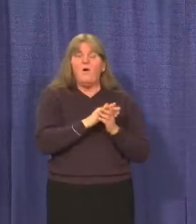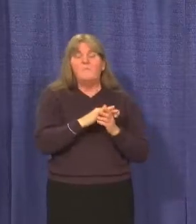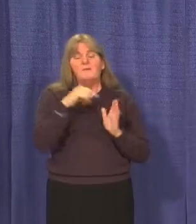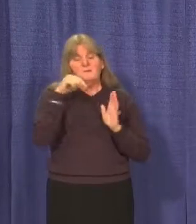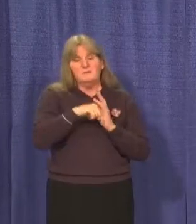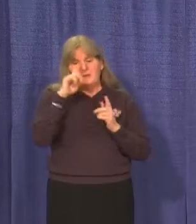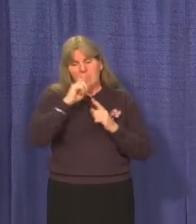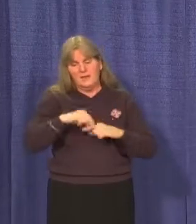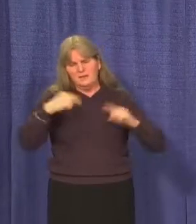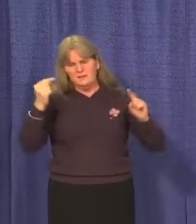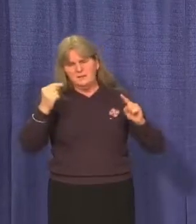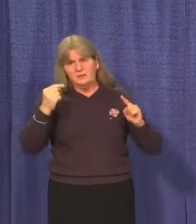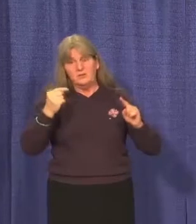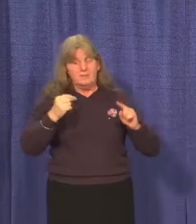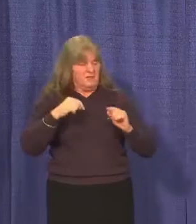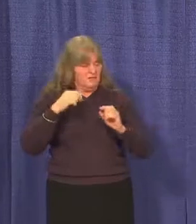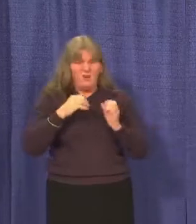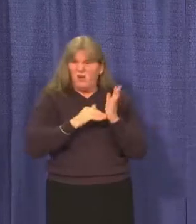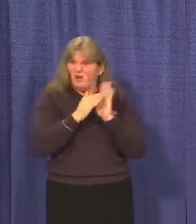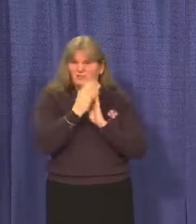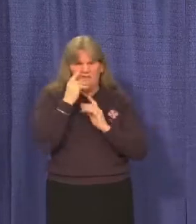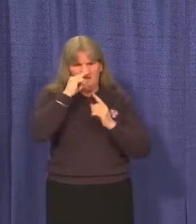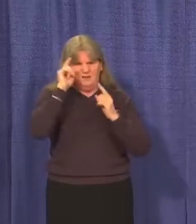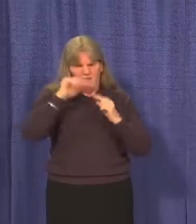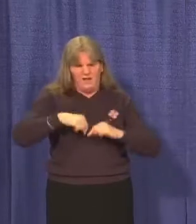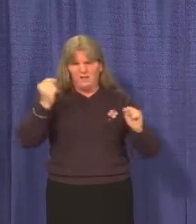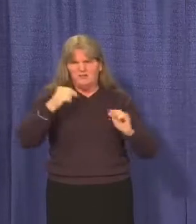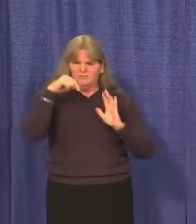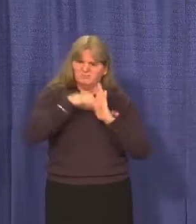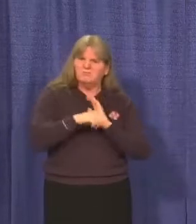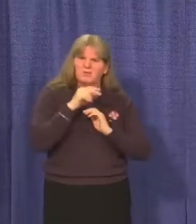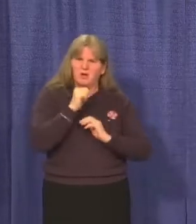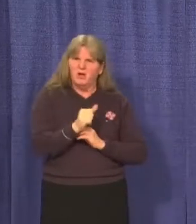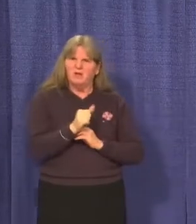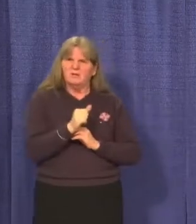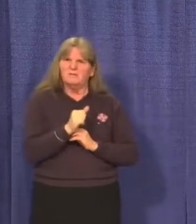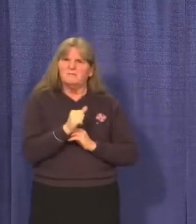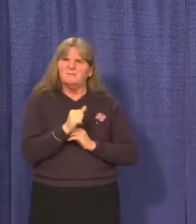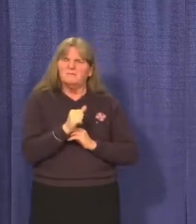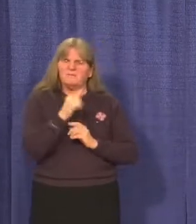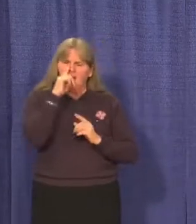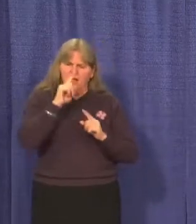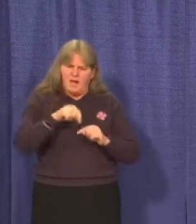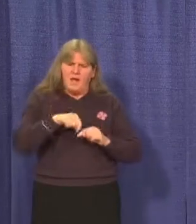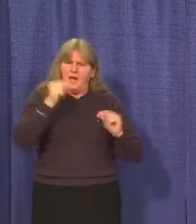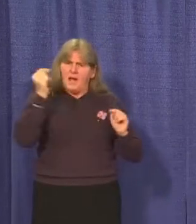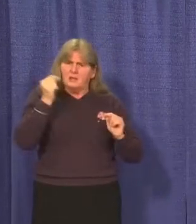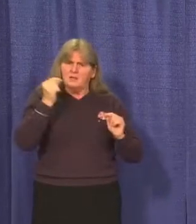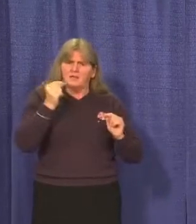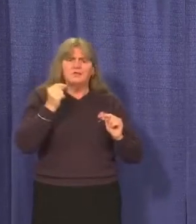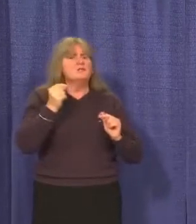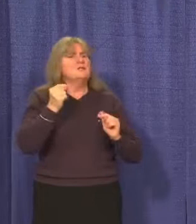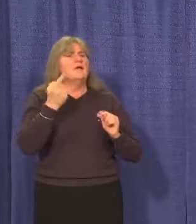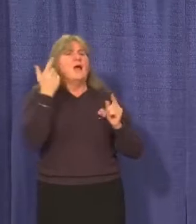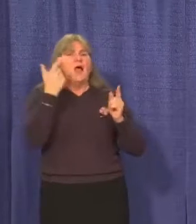reaction, although a very where recurrence. Allergic reactions can be treated on the spot at any site